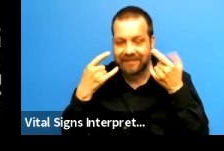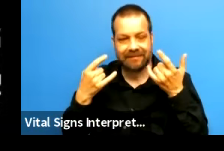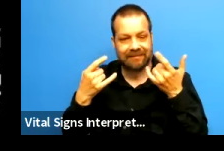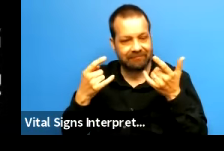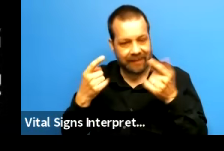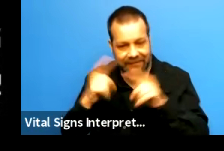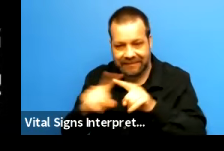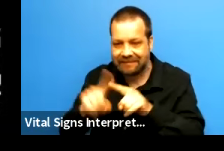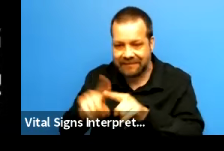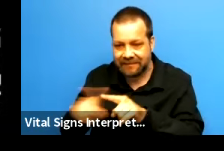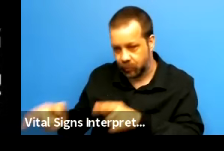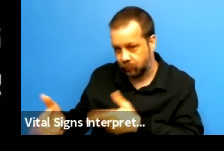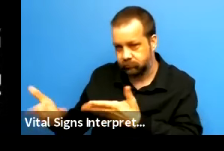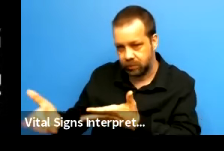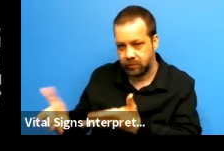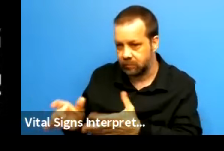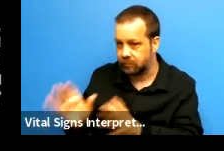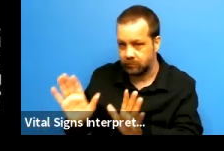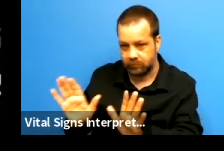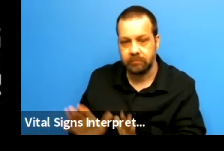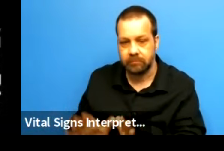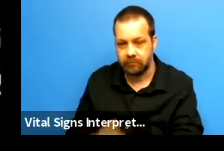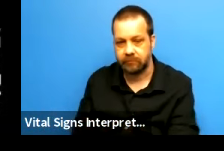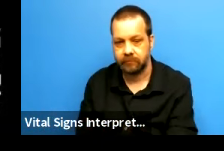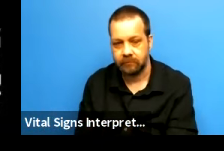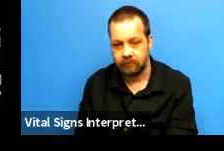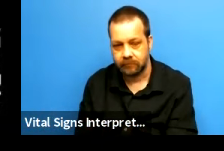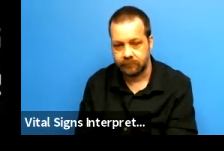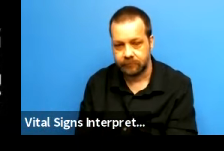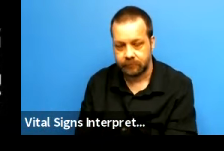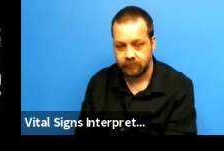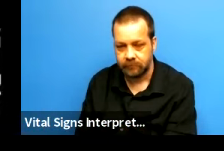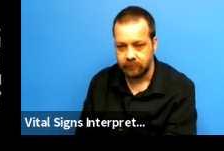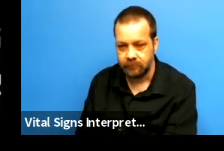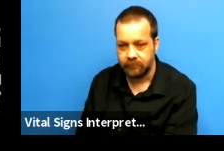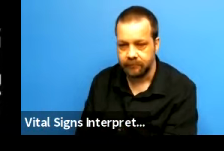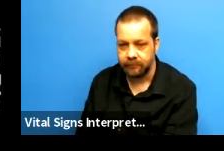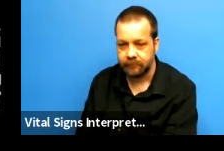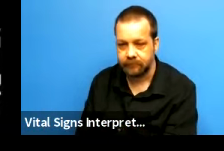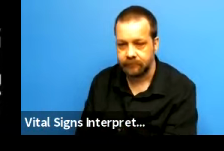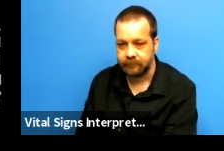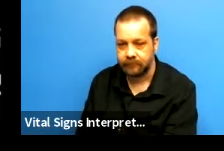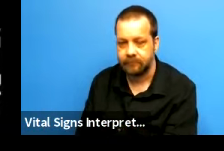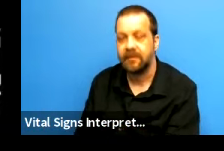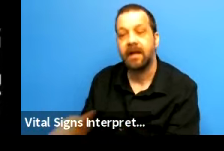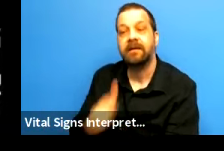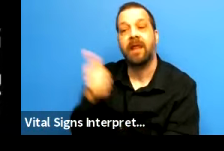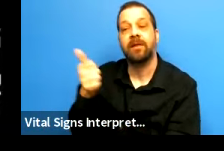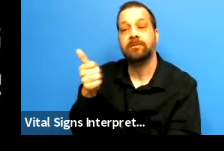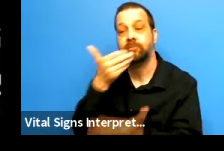that you have been bringing up have been helpful. More information resource here information